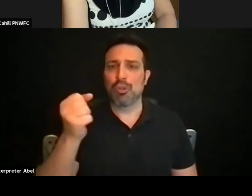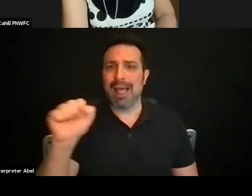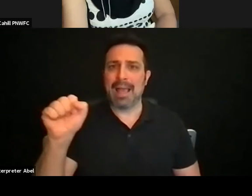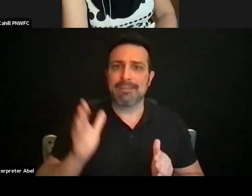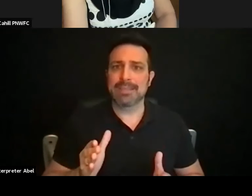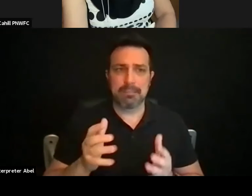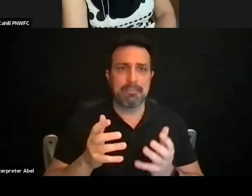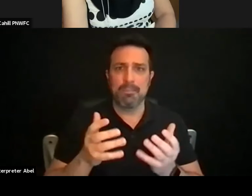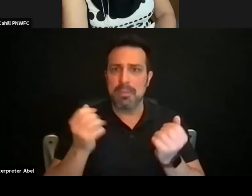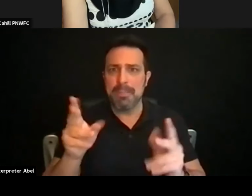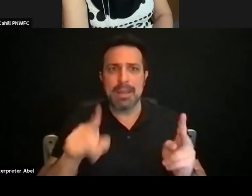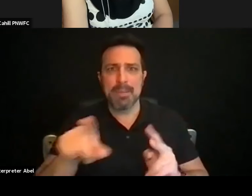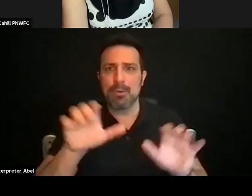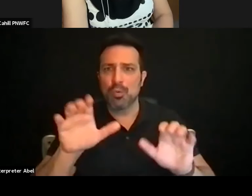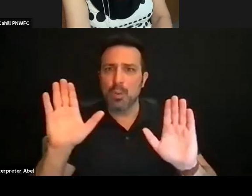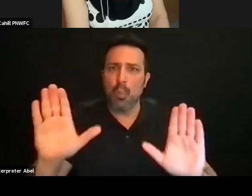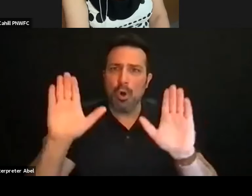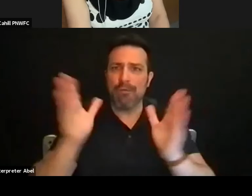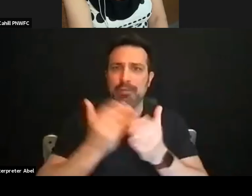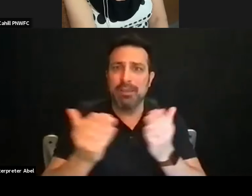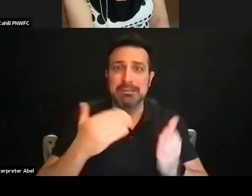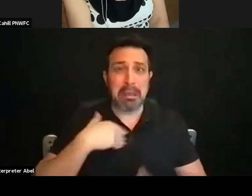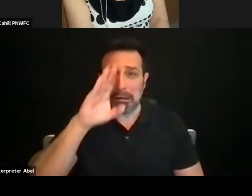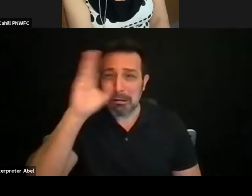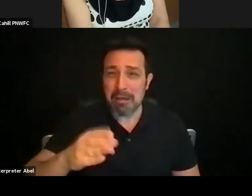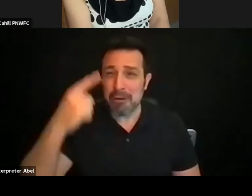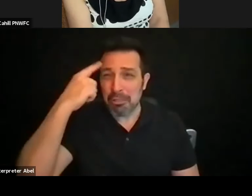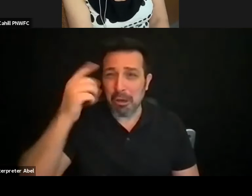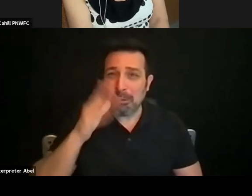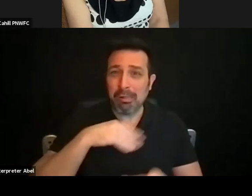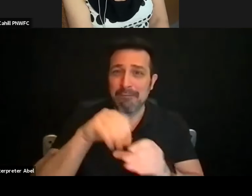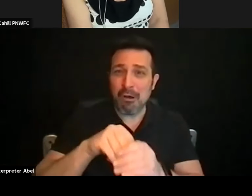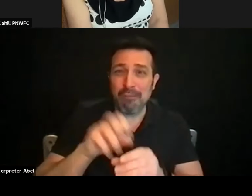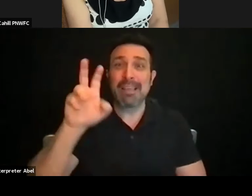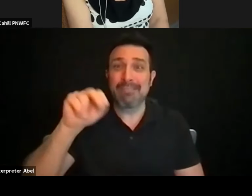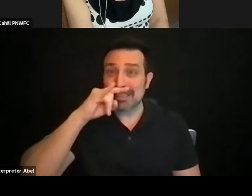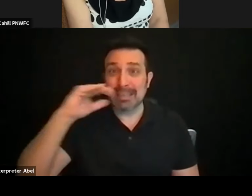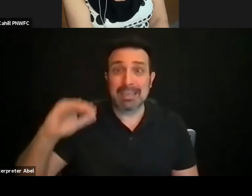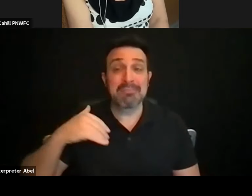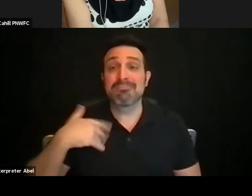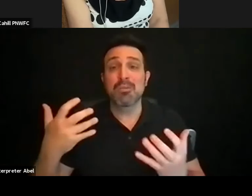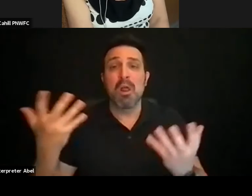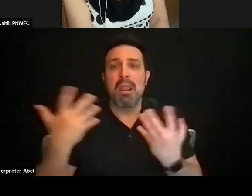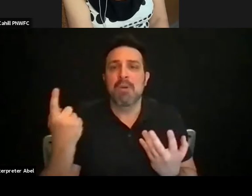cancelled and that I didn't get to watch college basketball and now I'm here discussing social activism with a bunch of